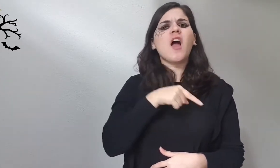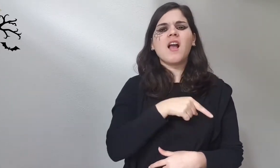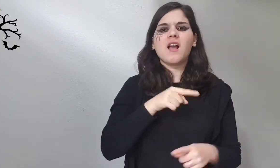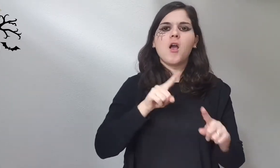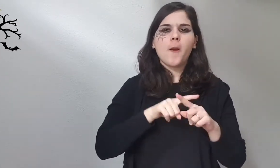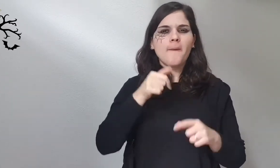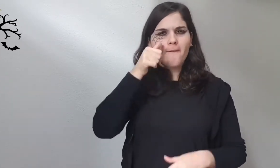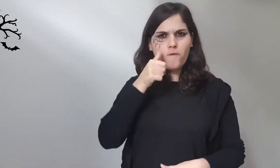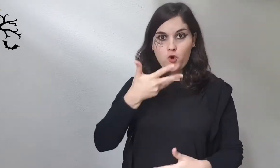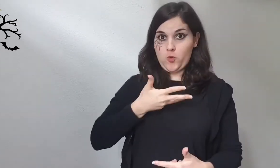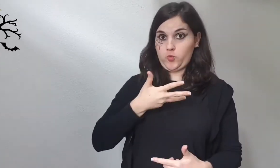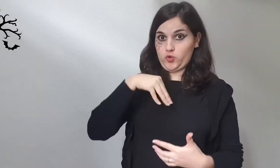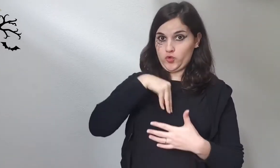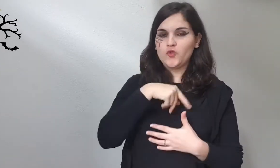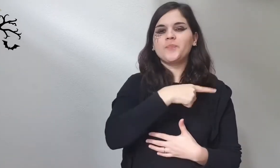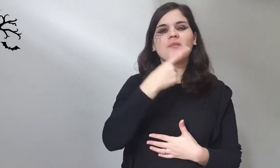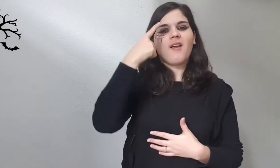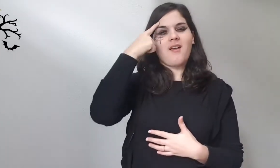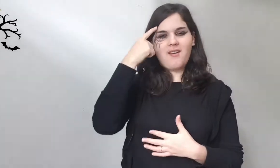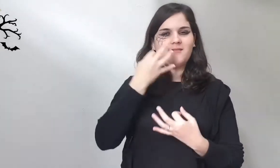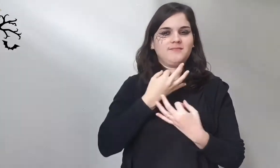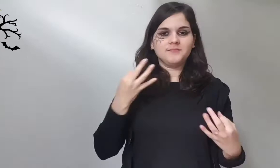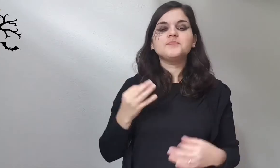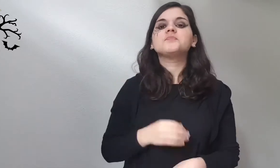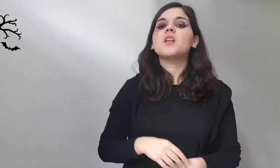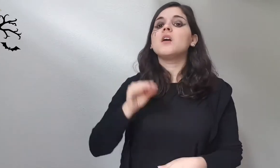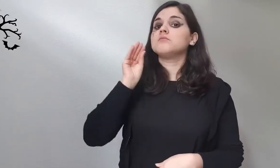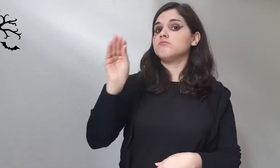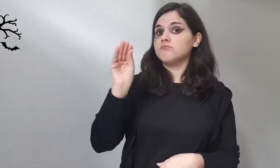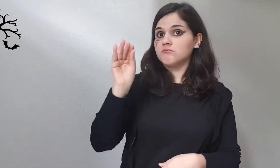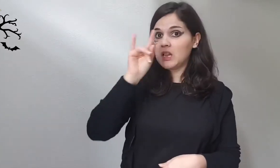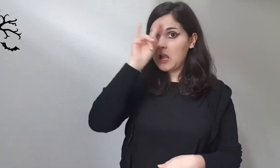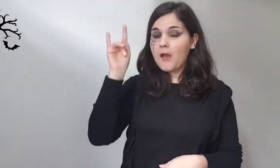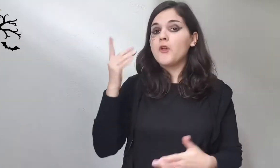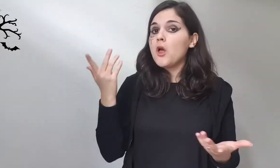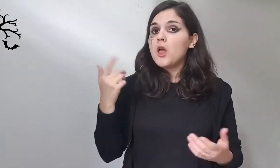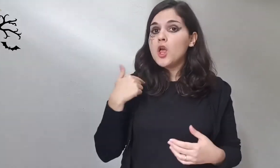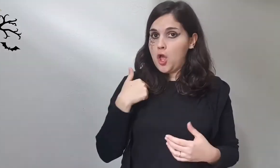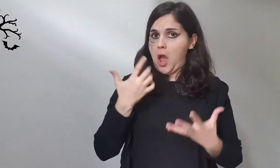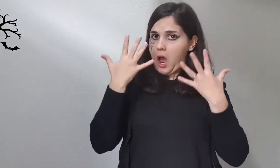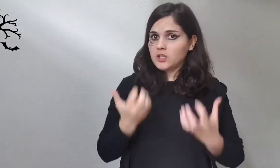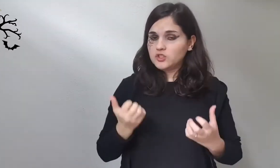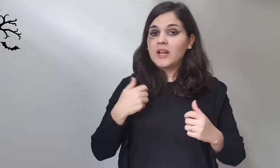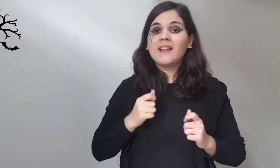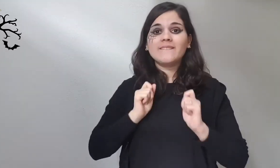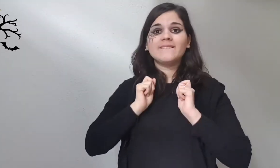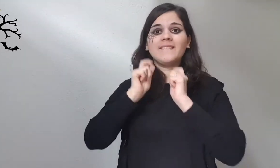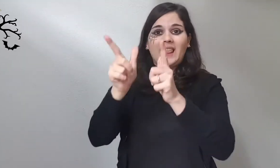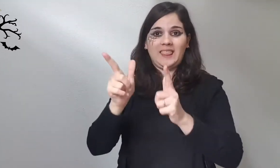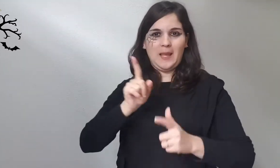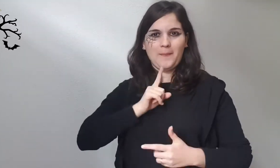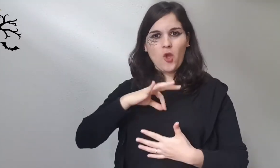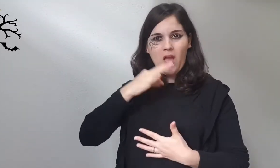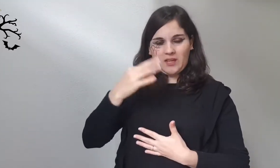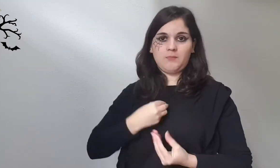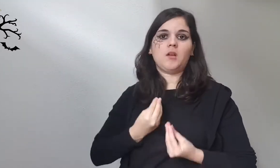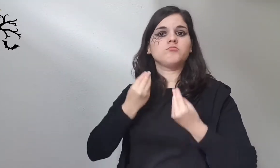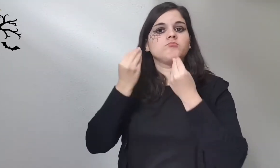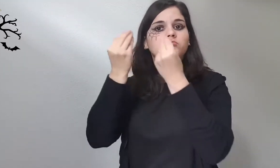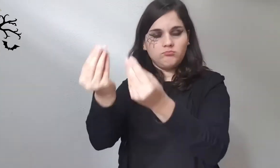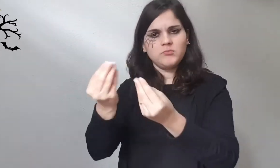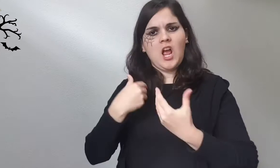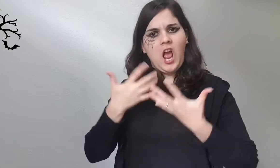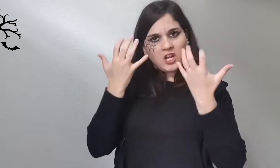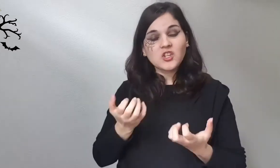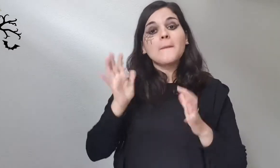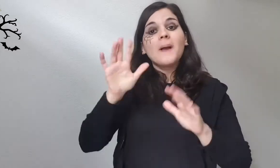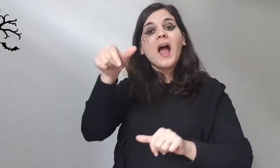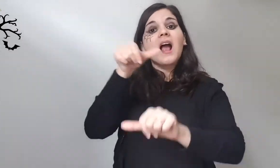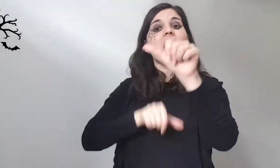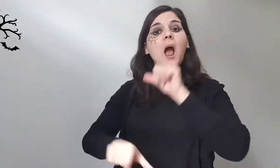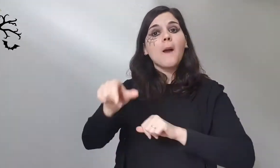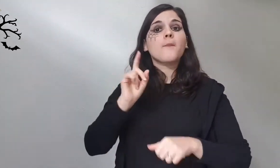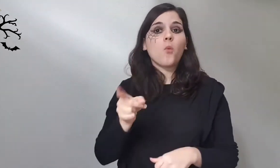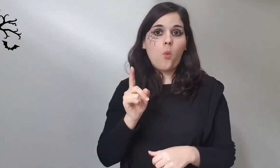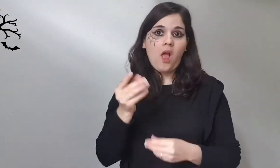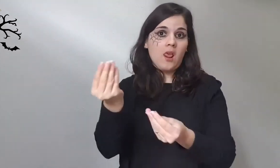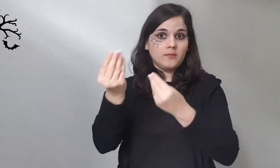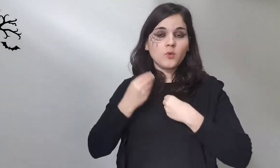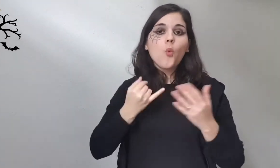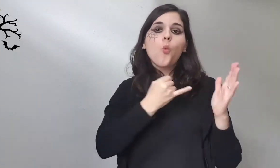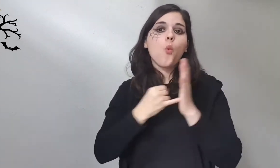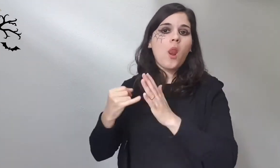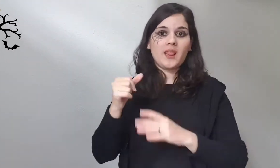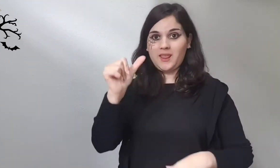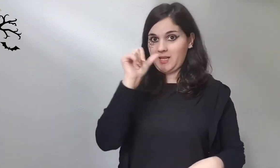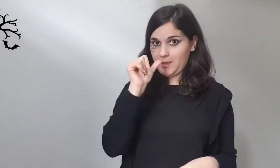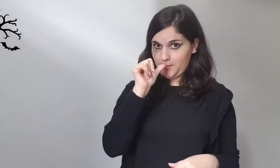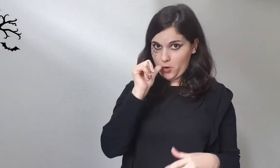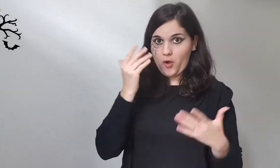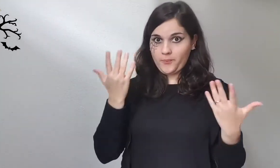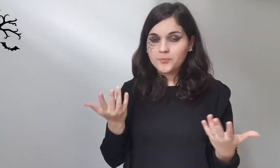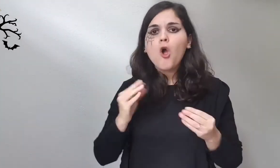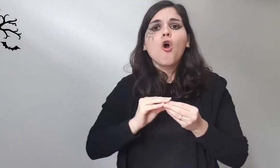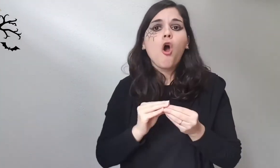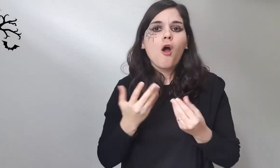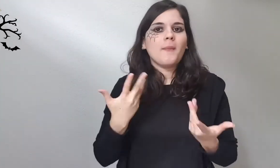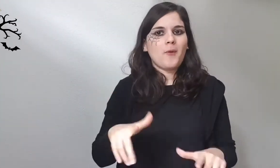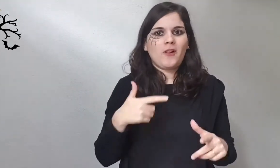The man being smart accepted in exchange for a last drink,